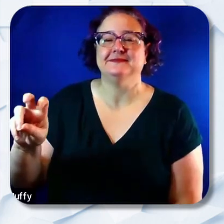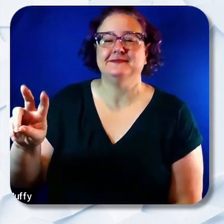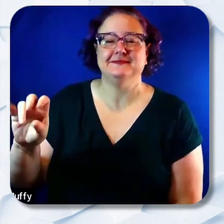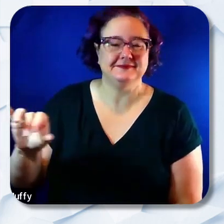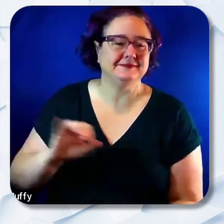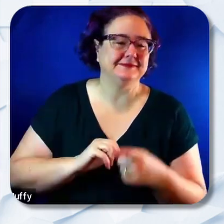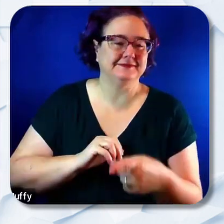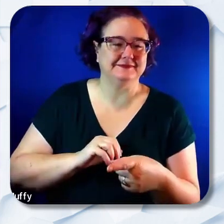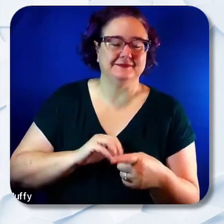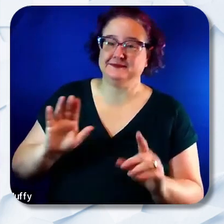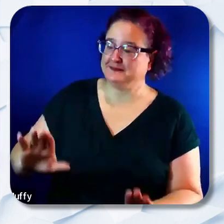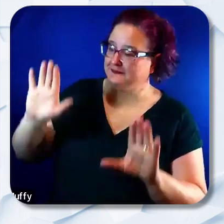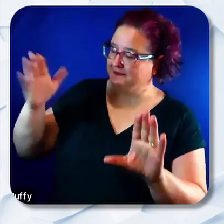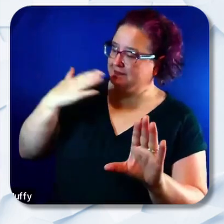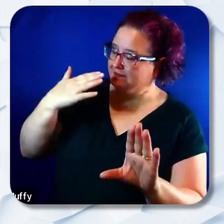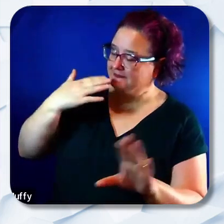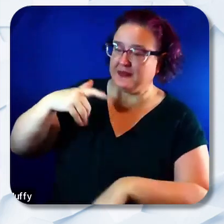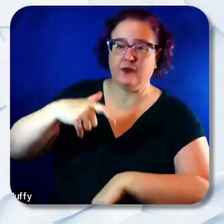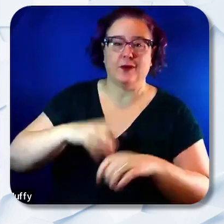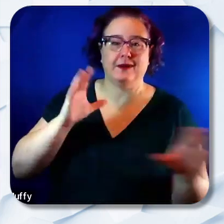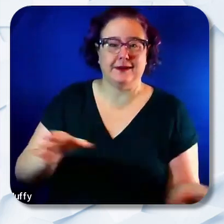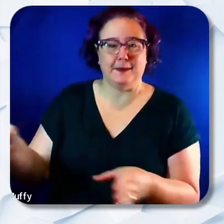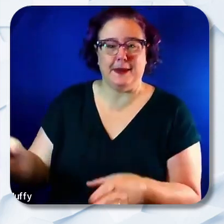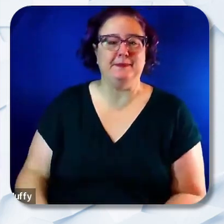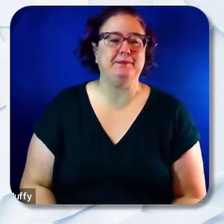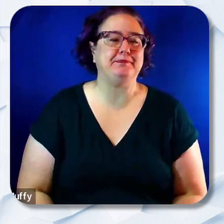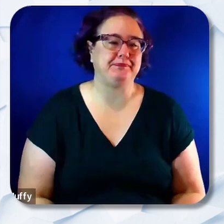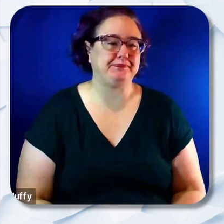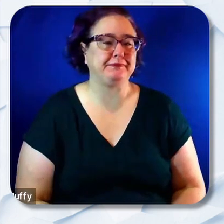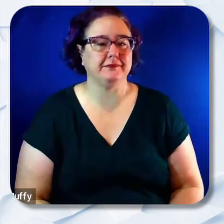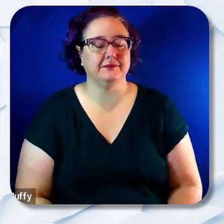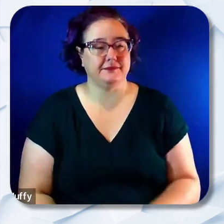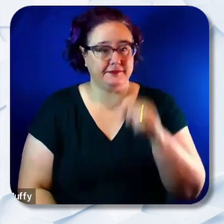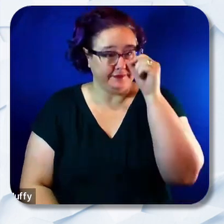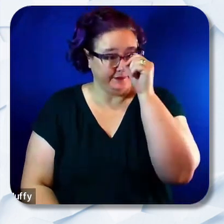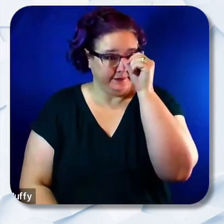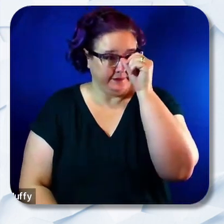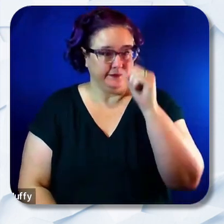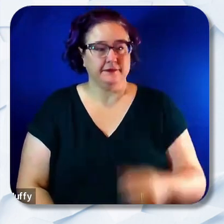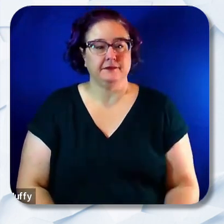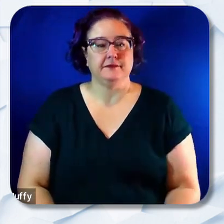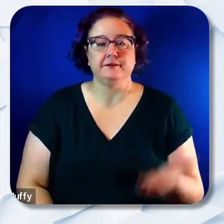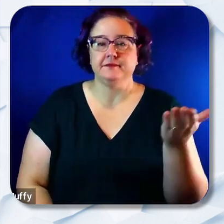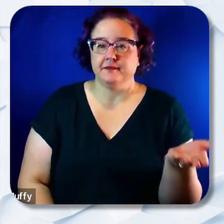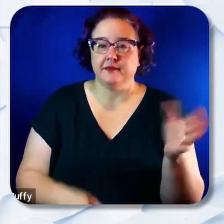Awesome. Thank you, Alexis. All right, so let's look at some important program dates.